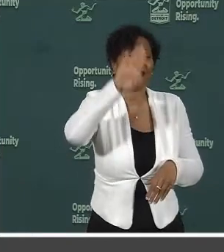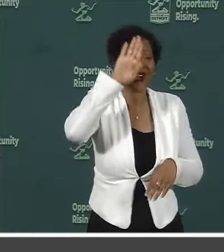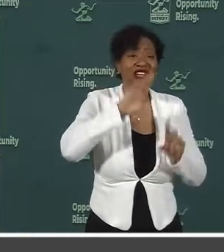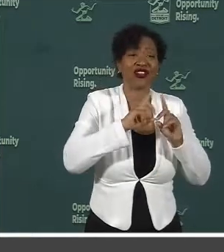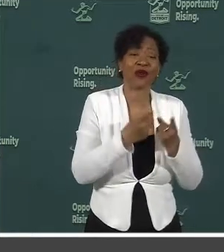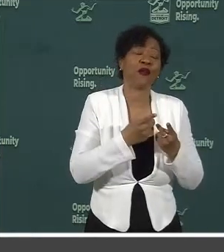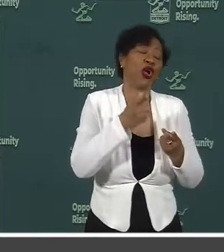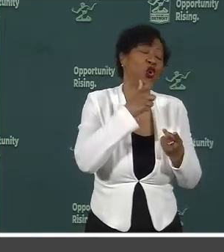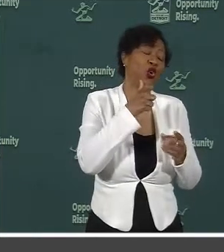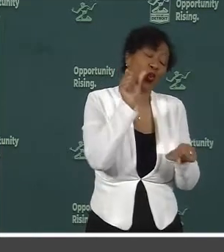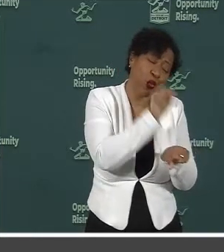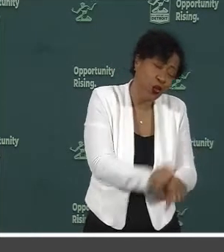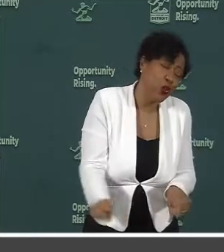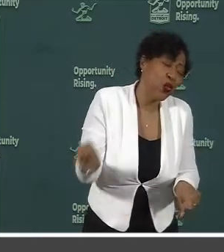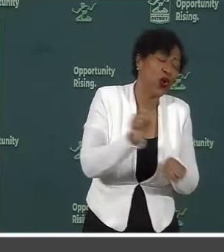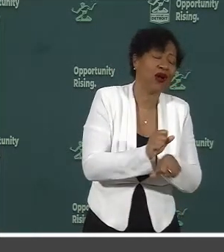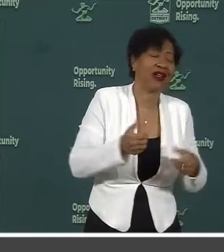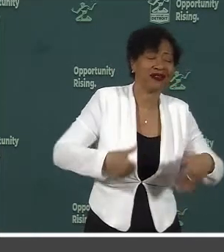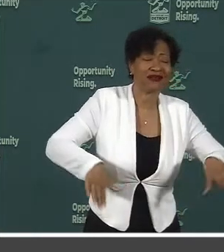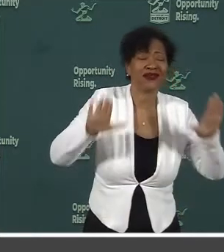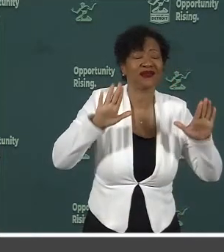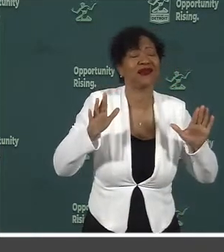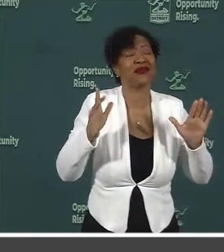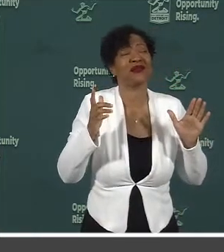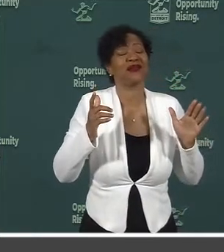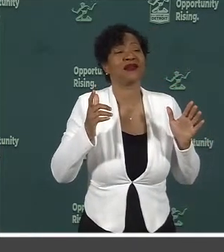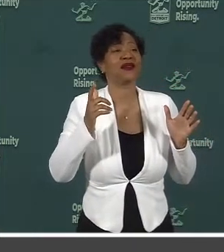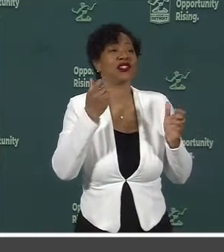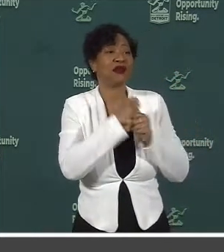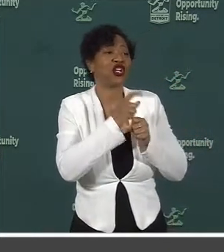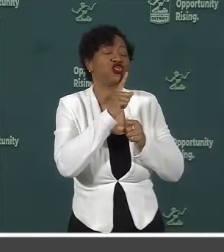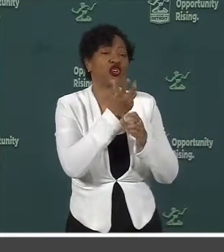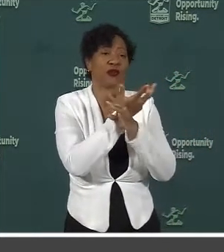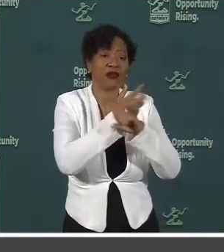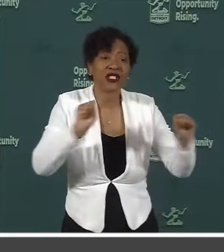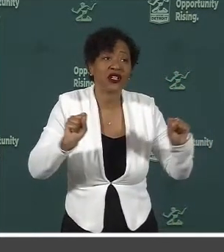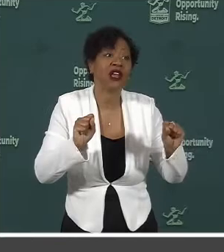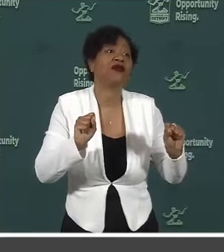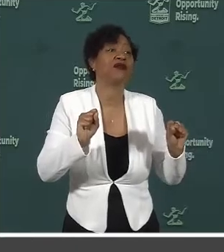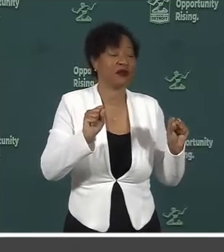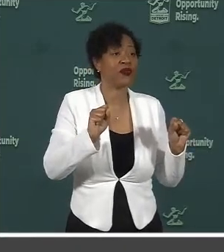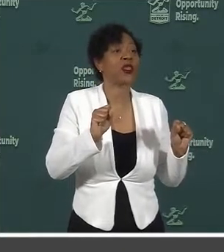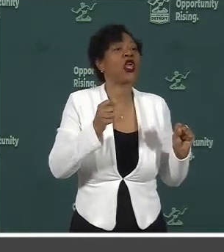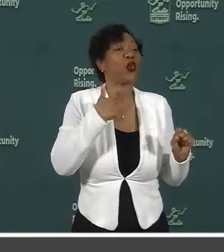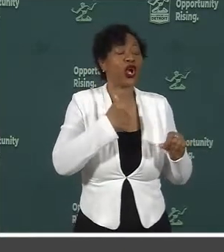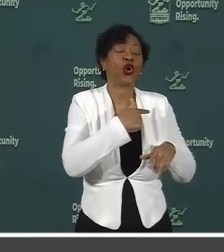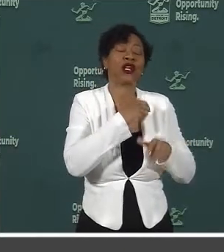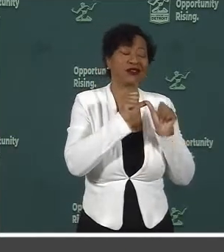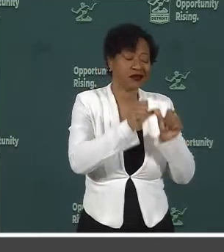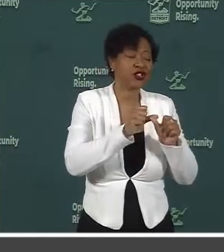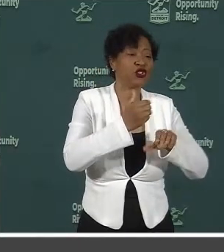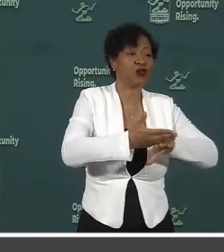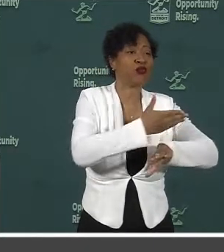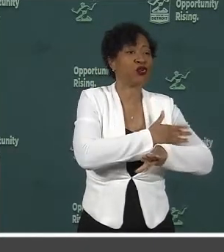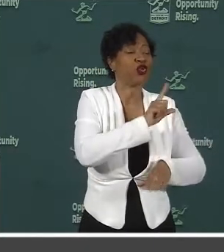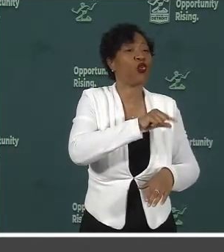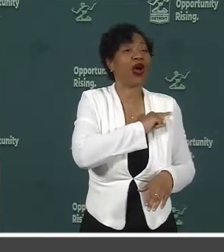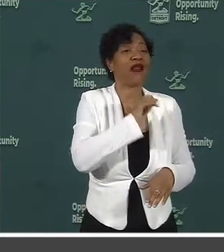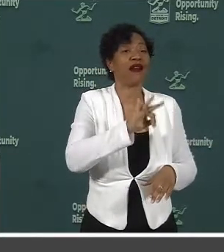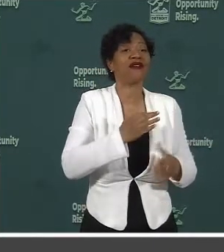OUR CROSS TRAINING WE'RE GOING TO CONTINUE TO IMPROVE THE QUALITY OF FIREFIGHTER HOUSES AND WITH COMMISSIONER SIMMS WE'RE GOING TO CONTINUE TO